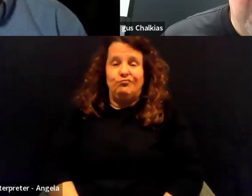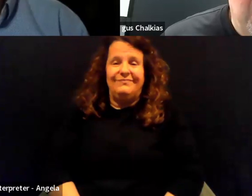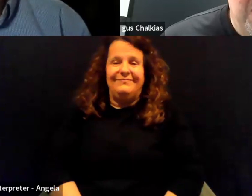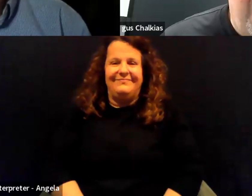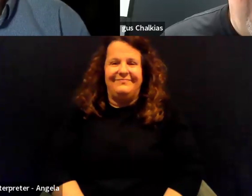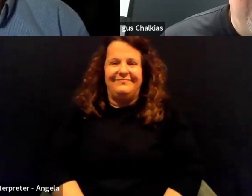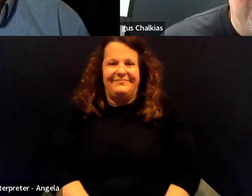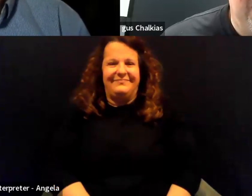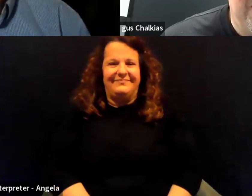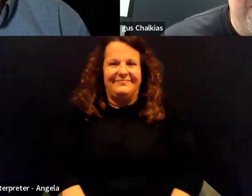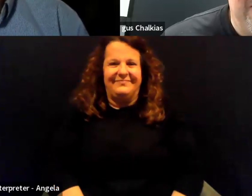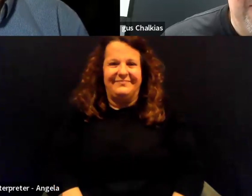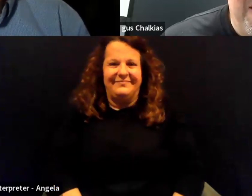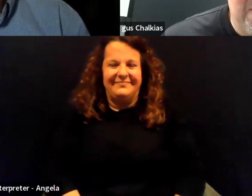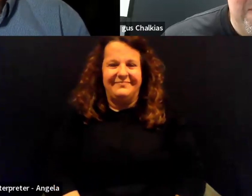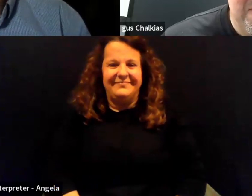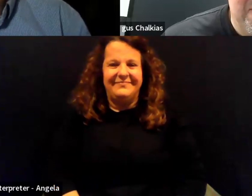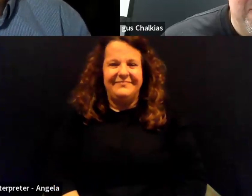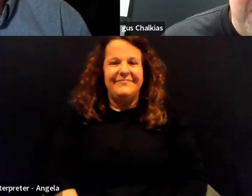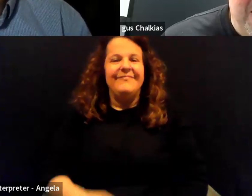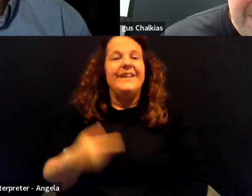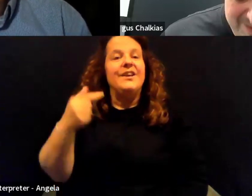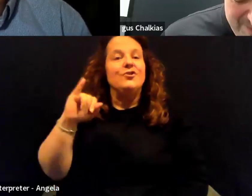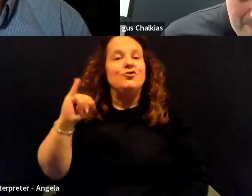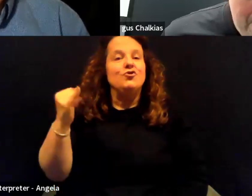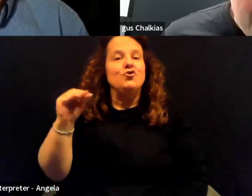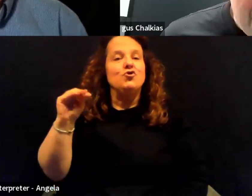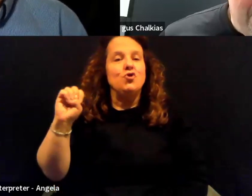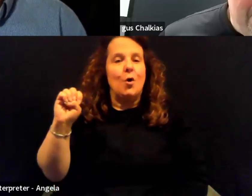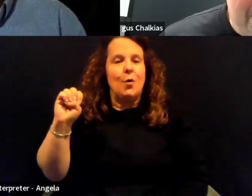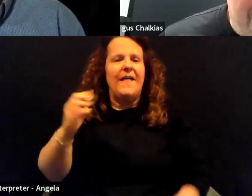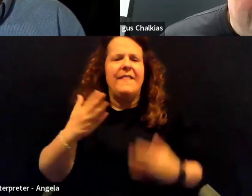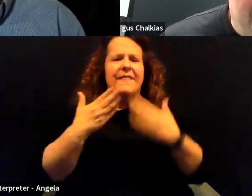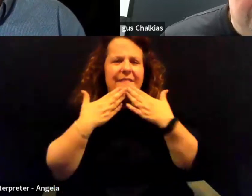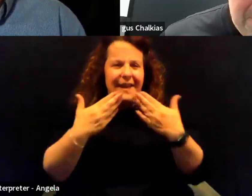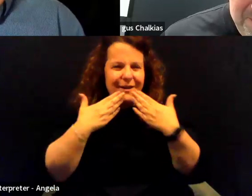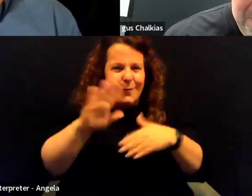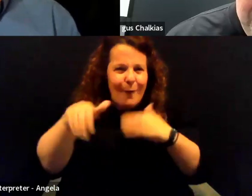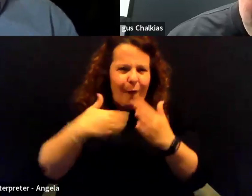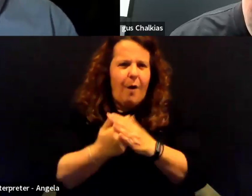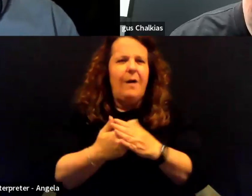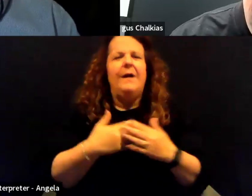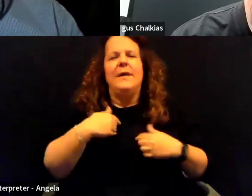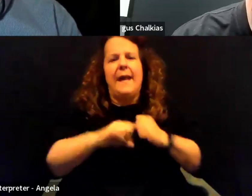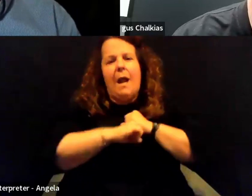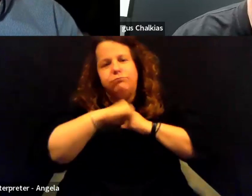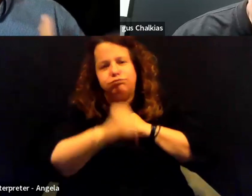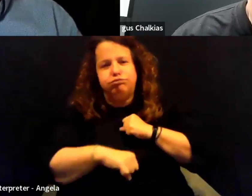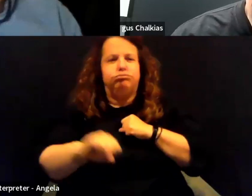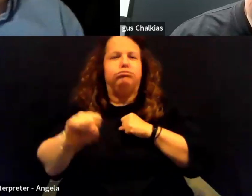Thank you everyone. We could go on for a long time here. And as Wendy said, we will certainly answer the questions.